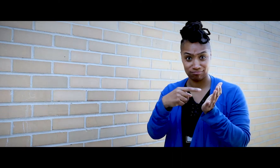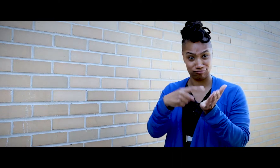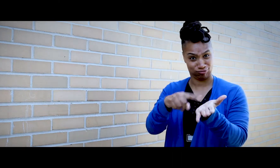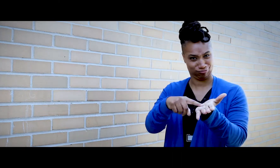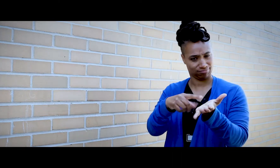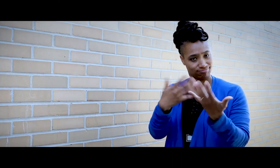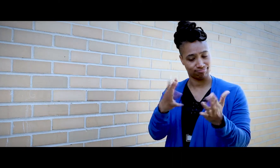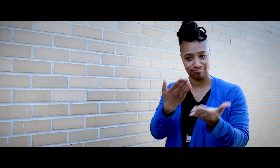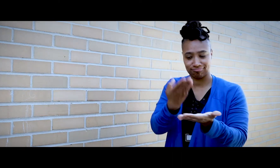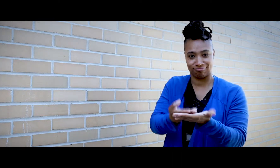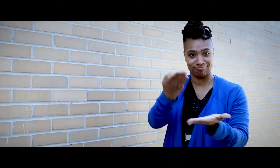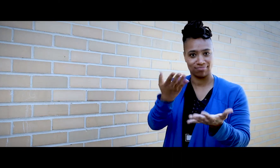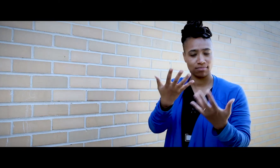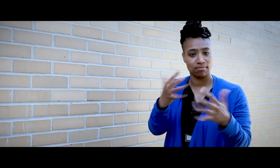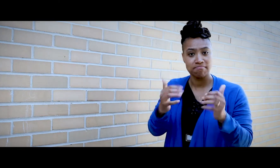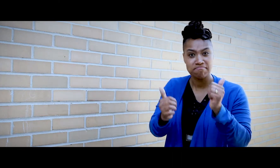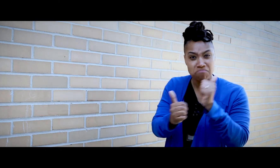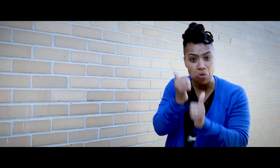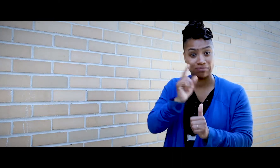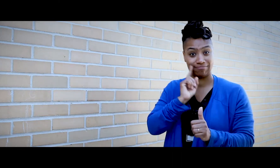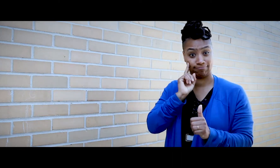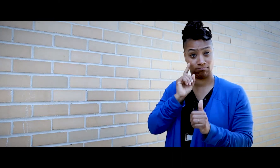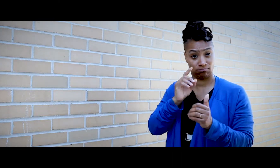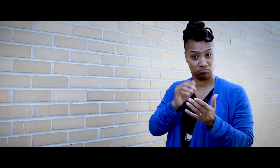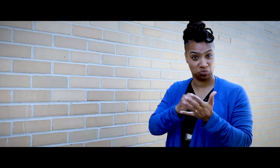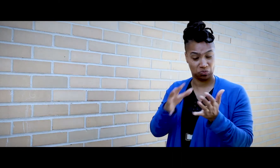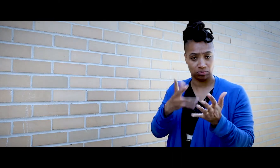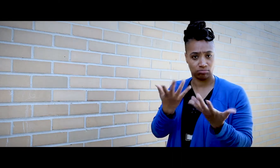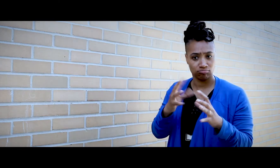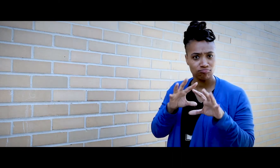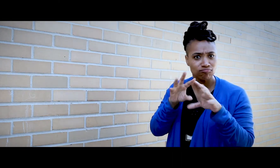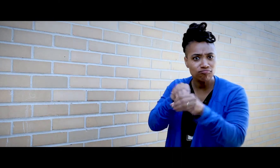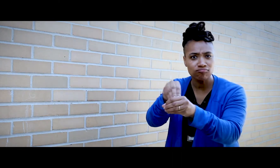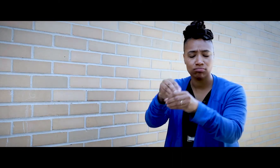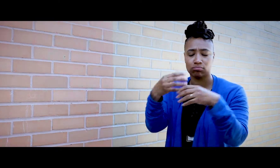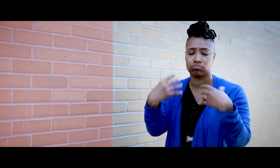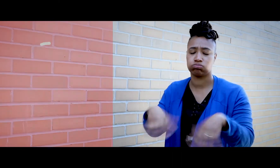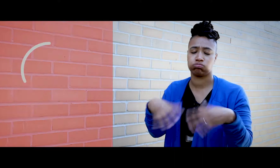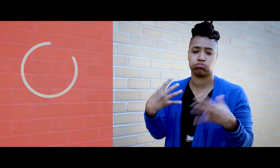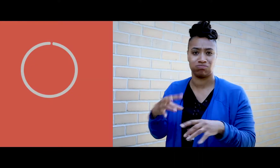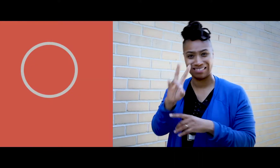The numbers show that deaf students are not only participating, they're doing so at high rates.